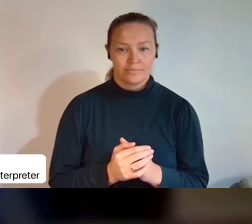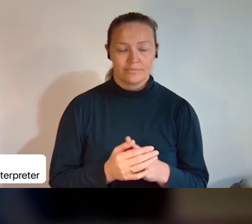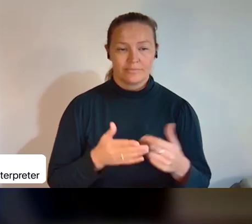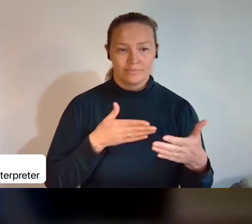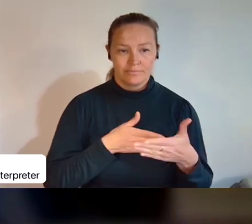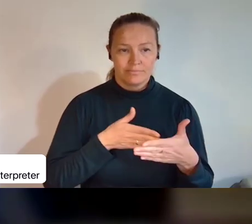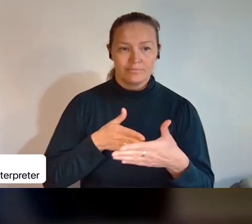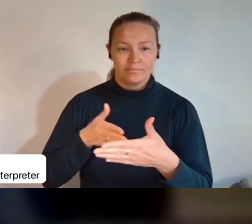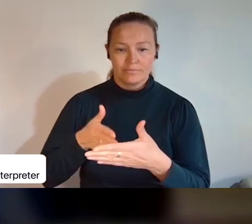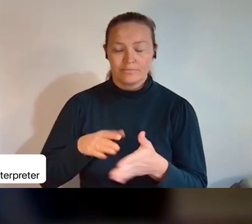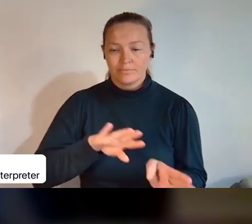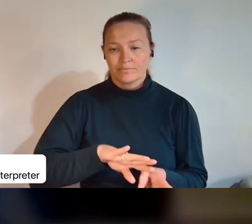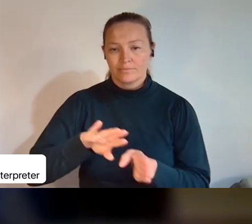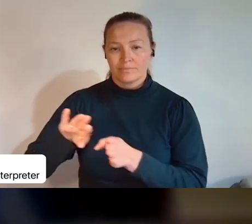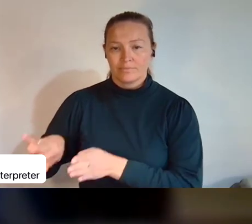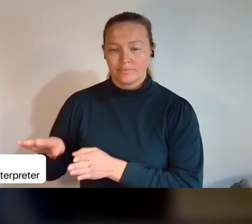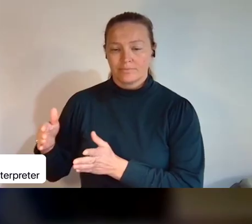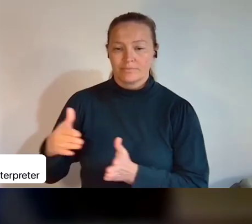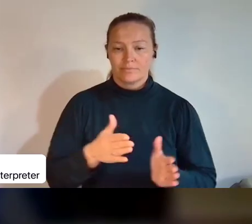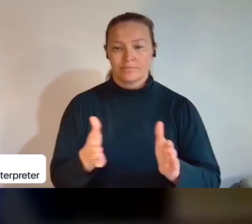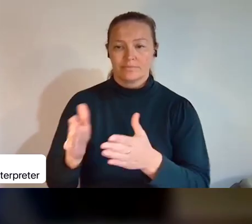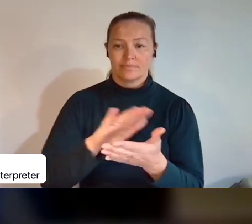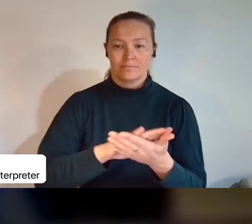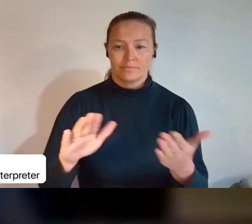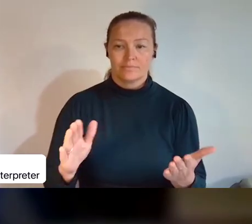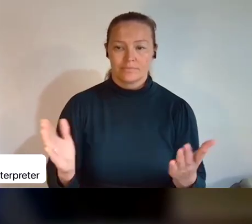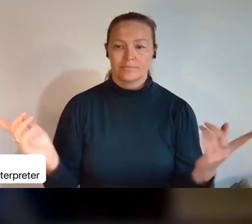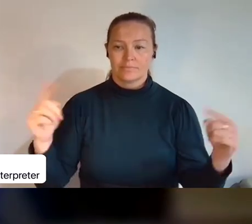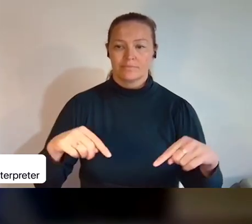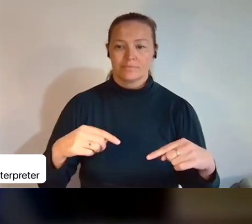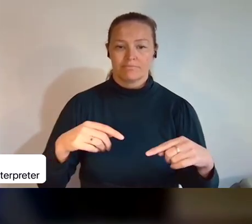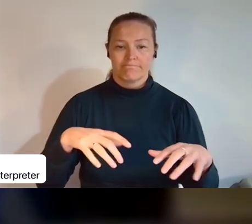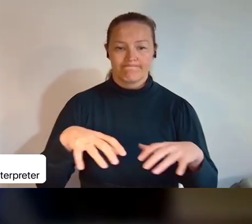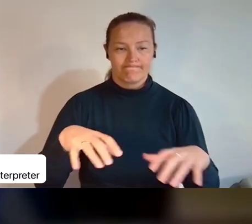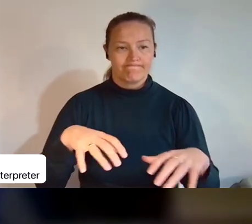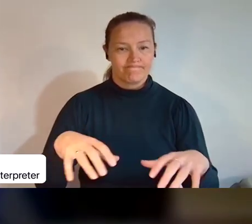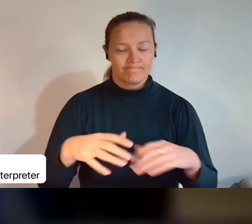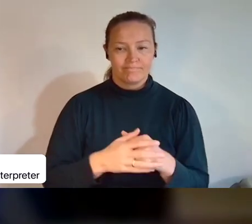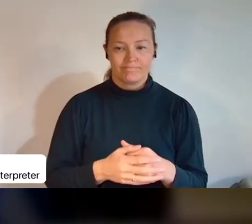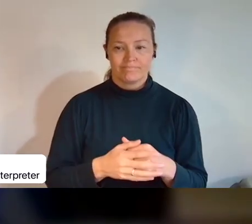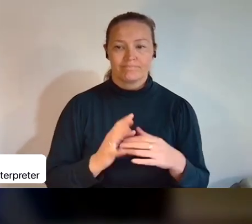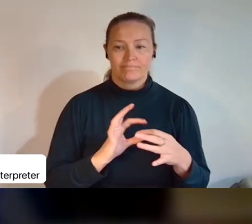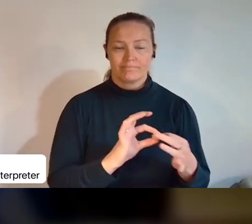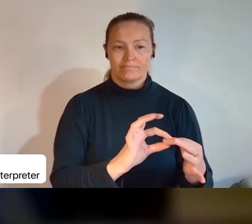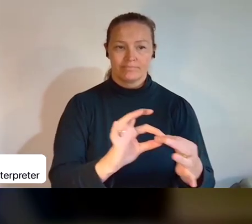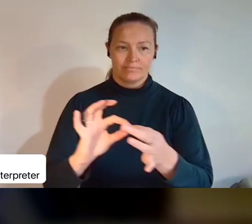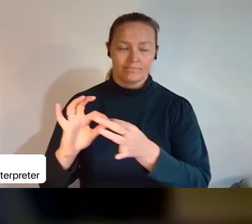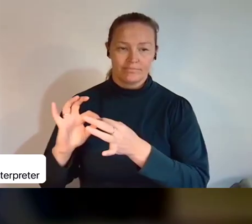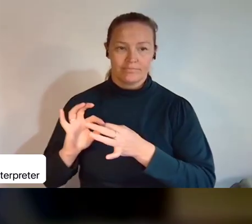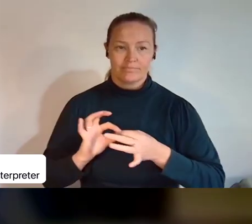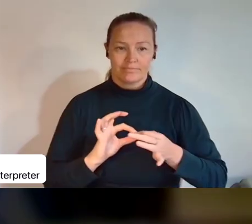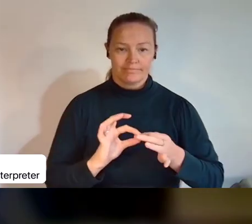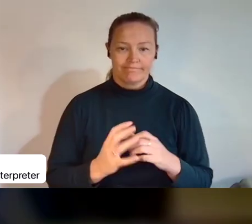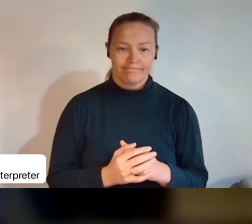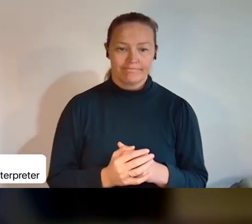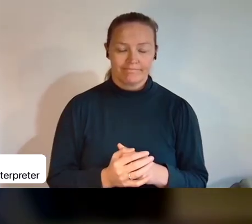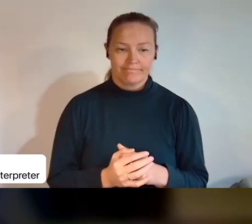moved aside so the pathway is clear to return to everyday activities. Join, gather, entwine.